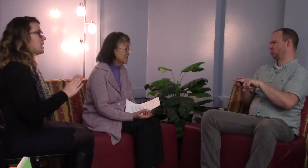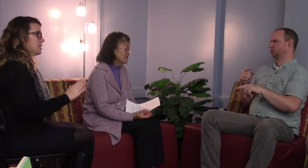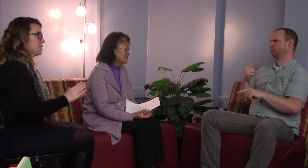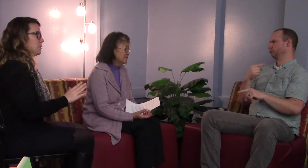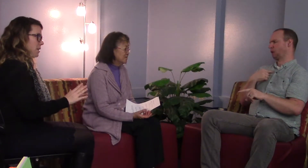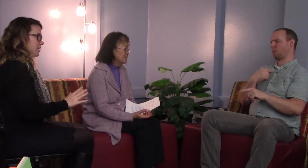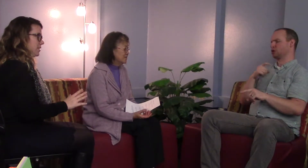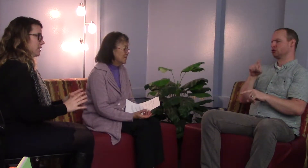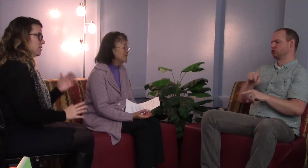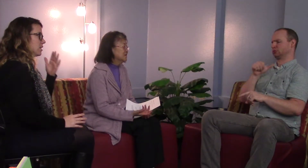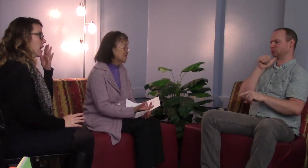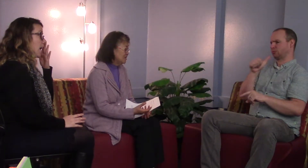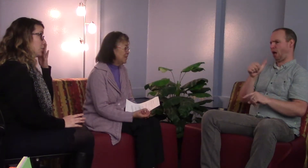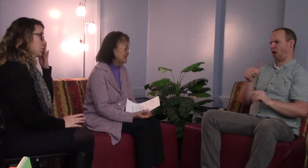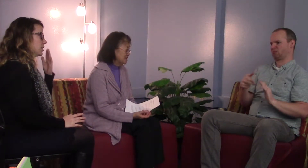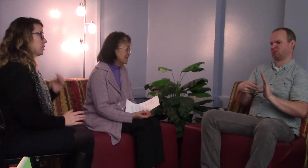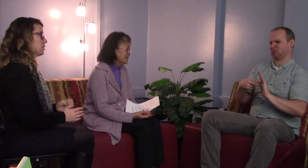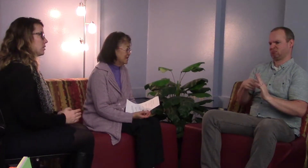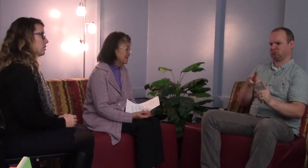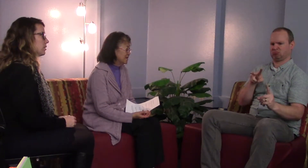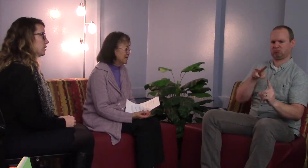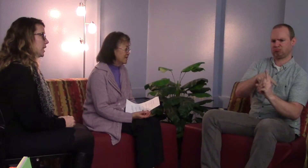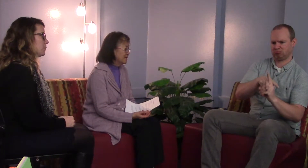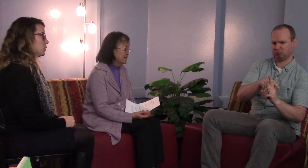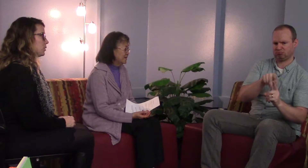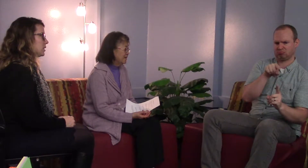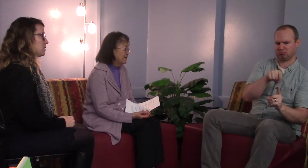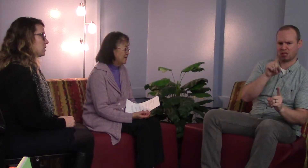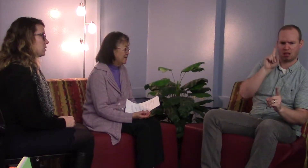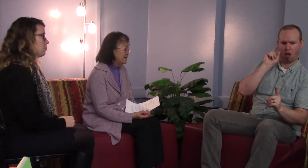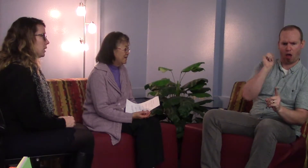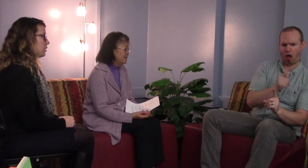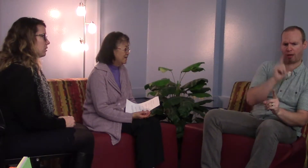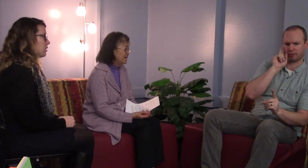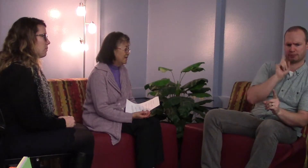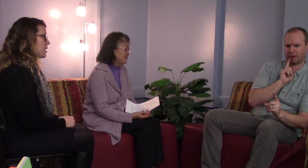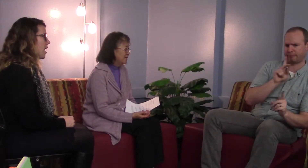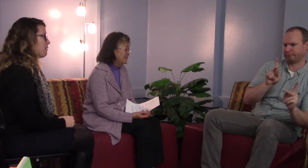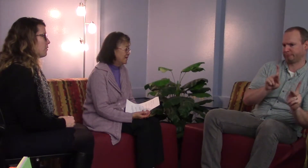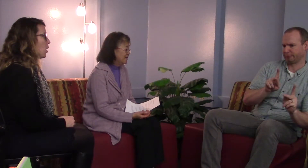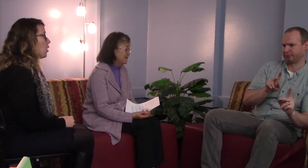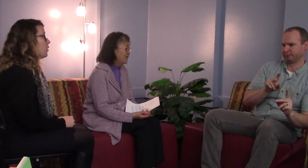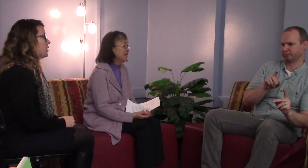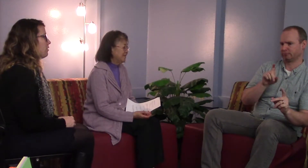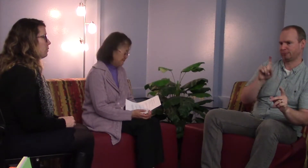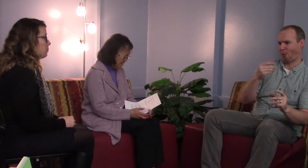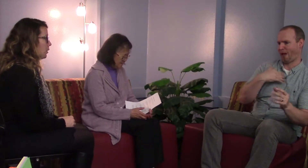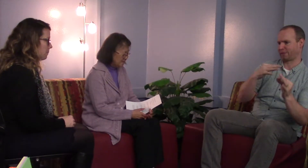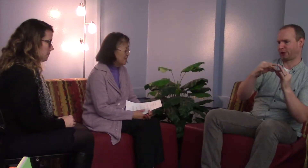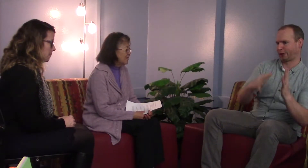It depends. I shouldn't label and speak on behalf of all students.